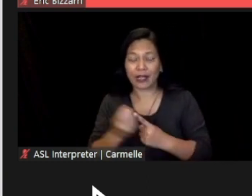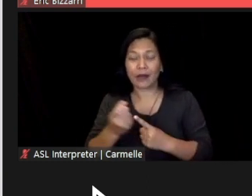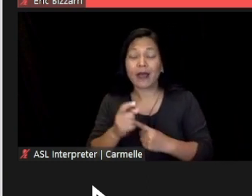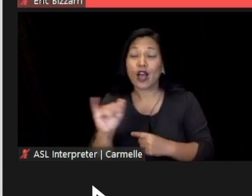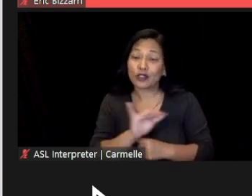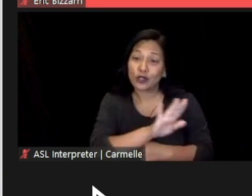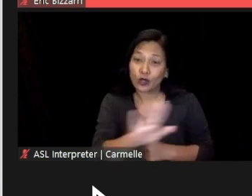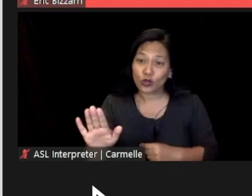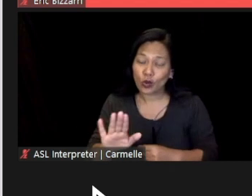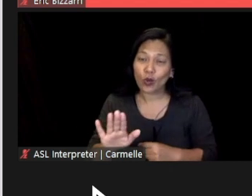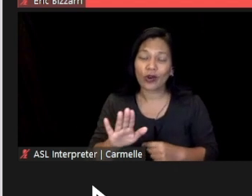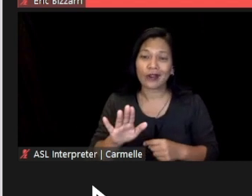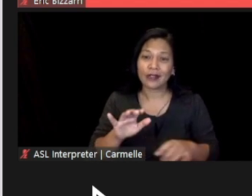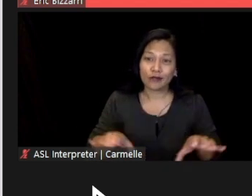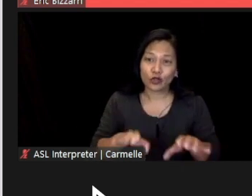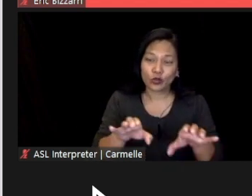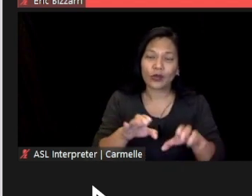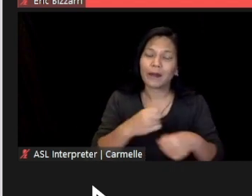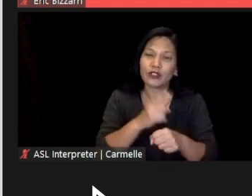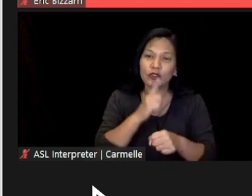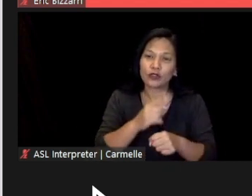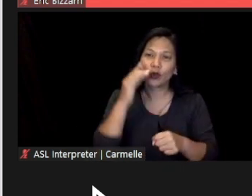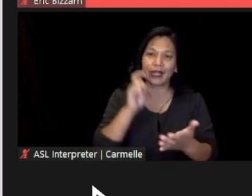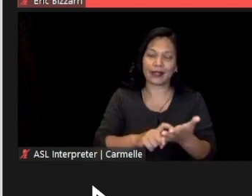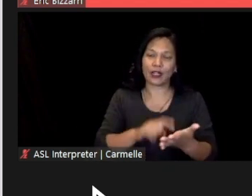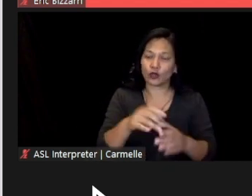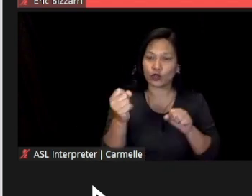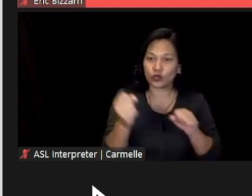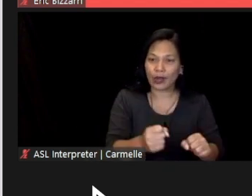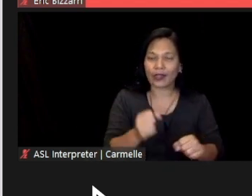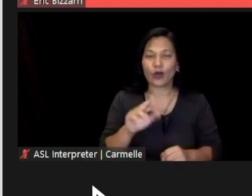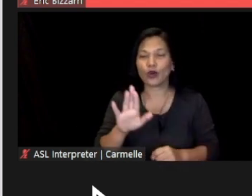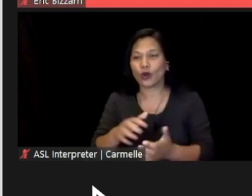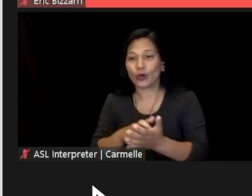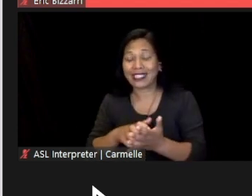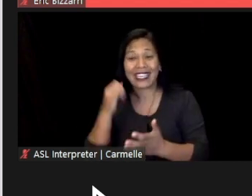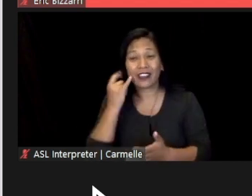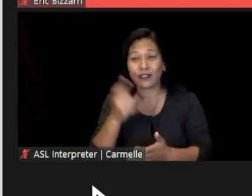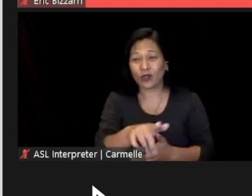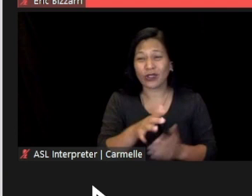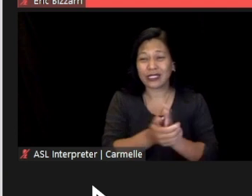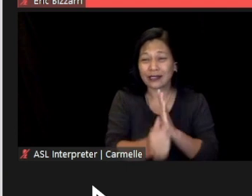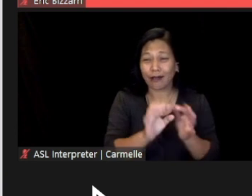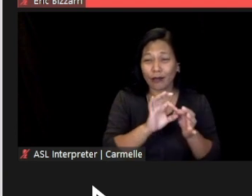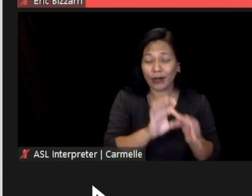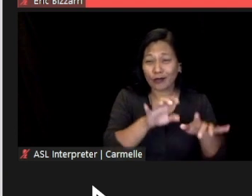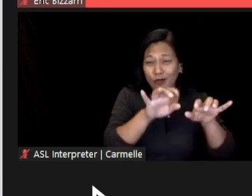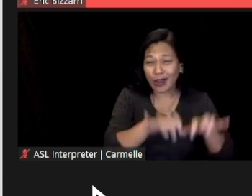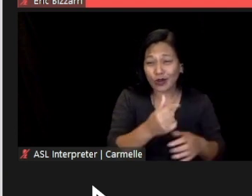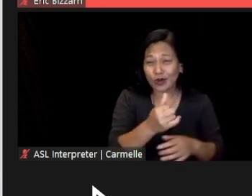And if you're not great at communicating or applying for, you know, funding grants or, or any sort of funding, that's where it may